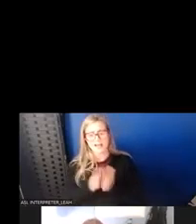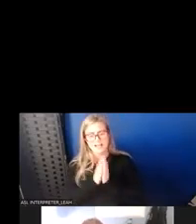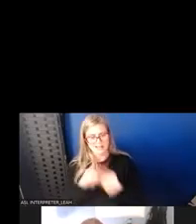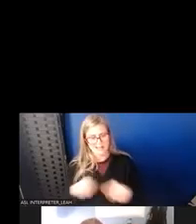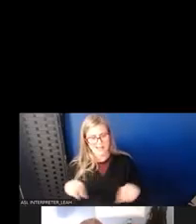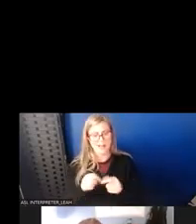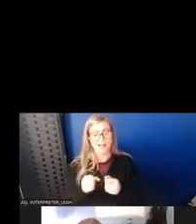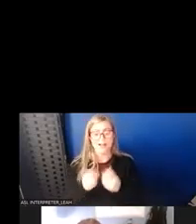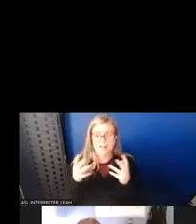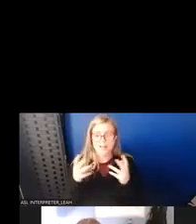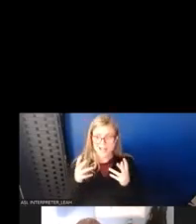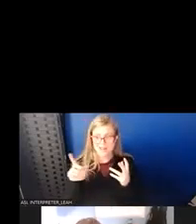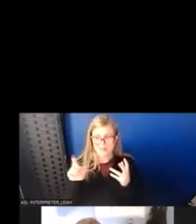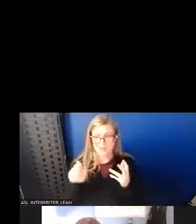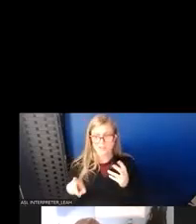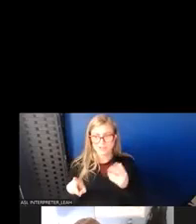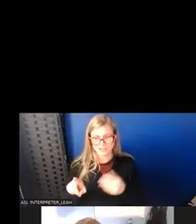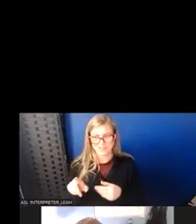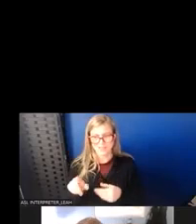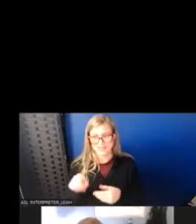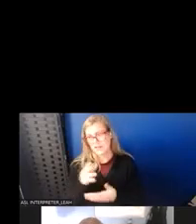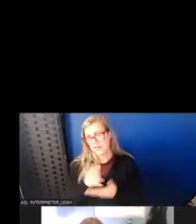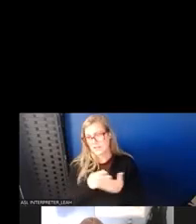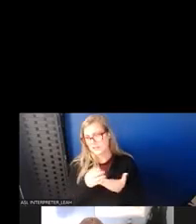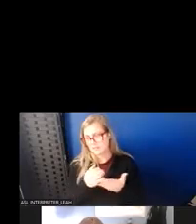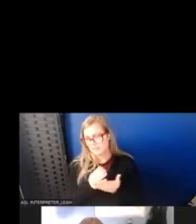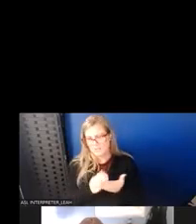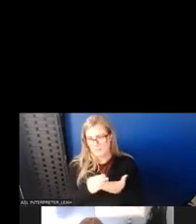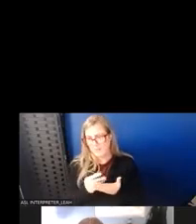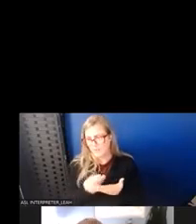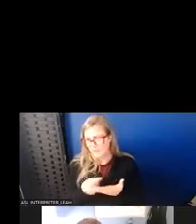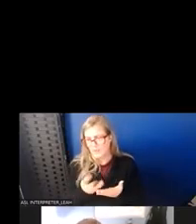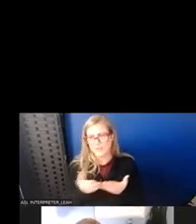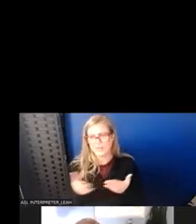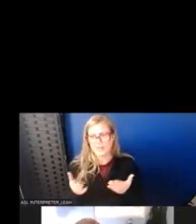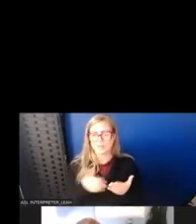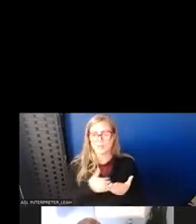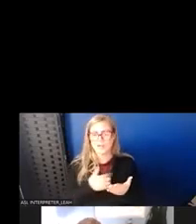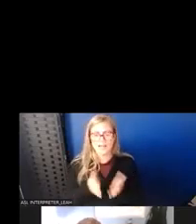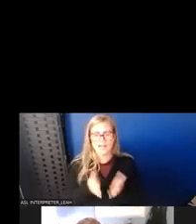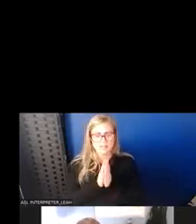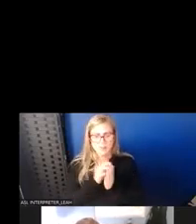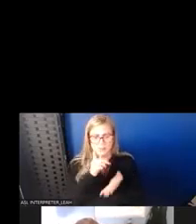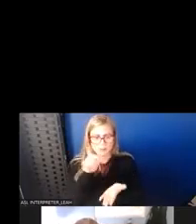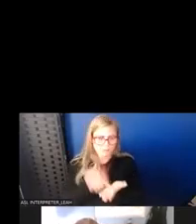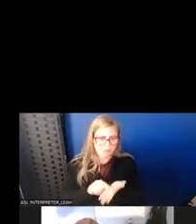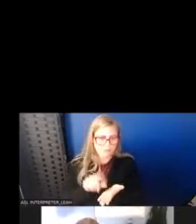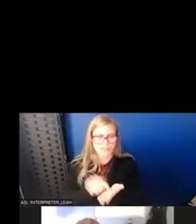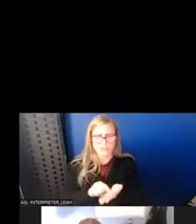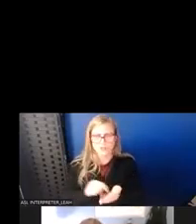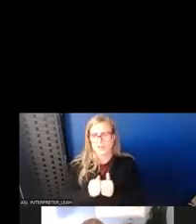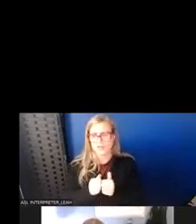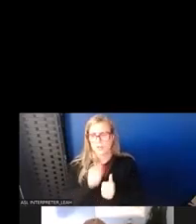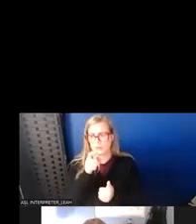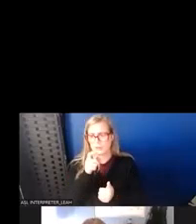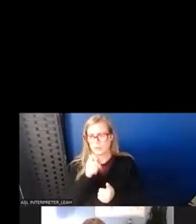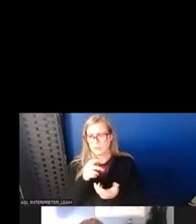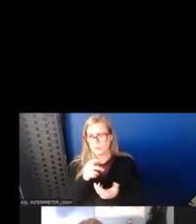Some of the things that we asked them is like, who do you publish with? Who do you write grants with? Who do you see at work? And that's great.